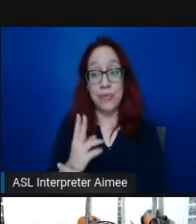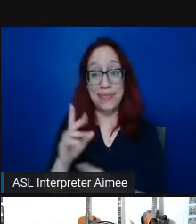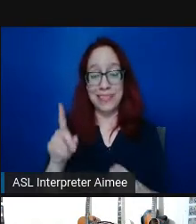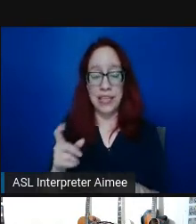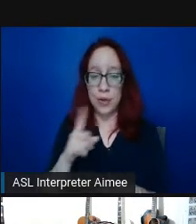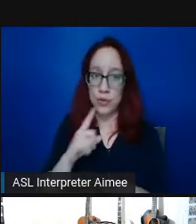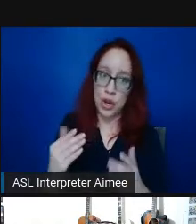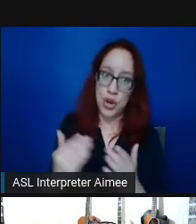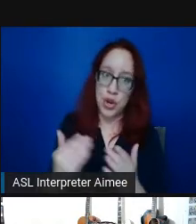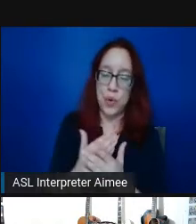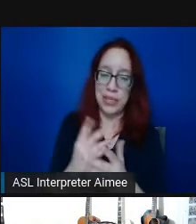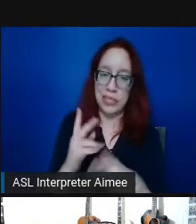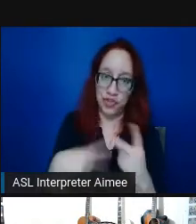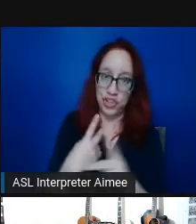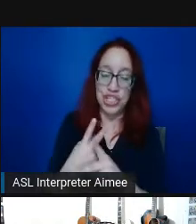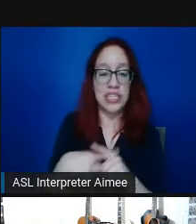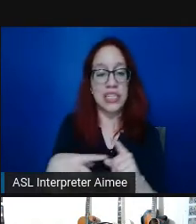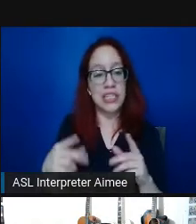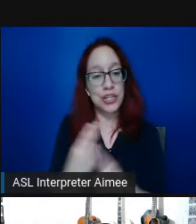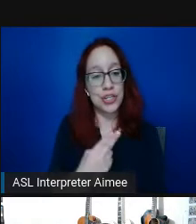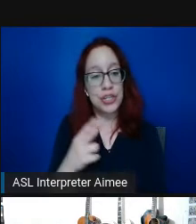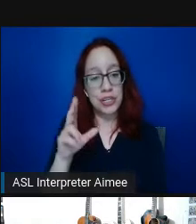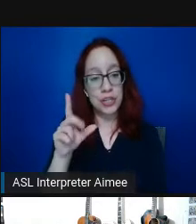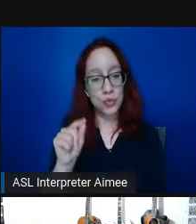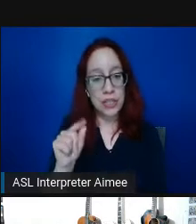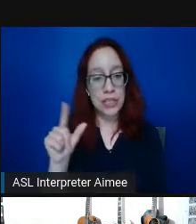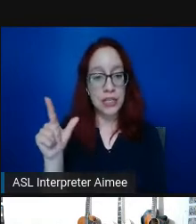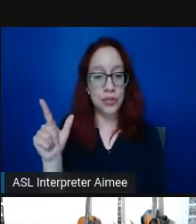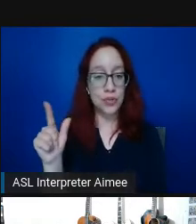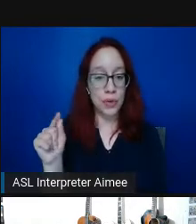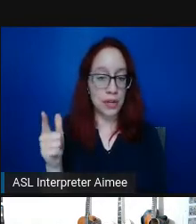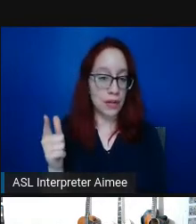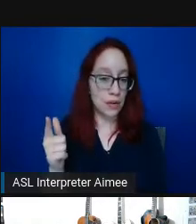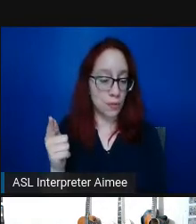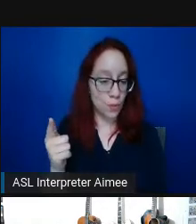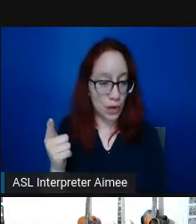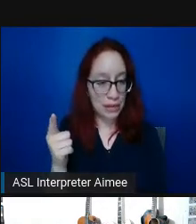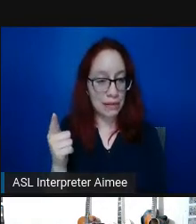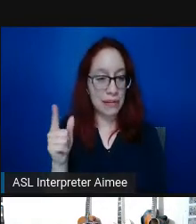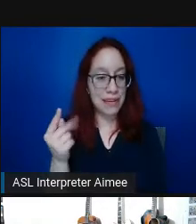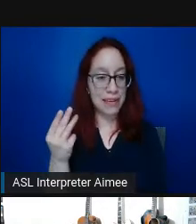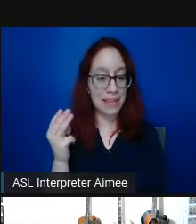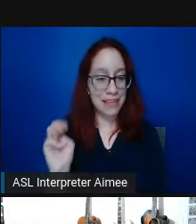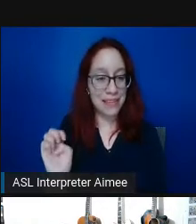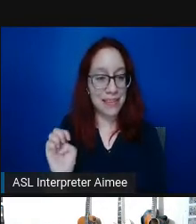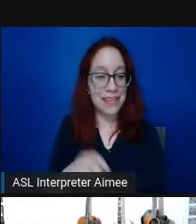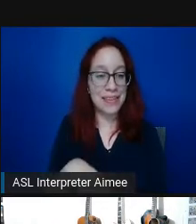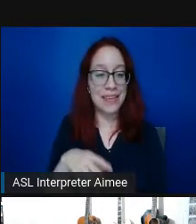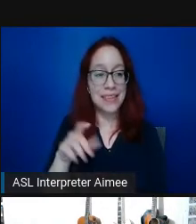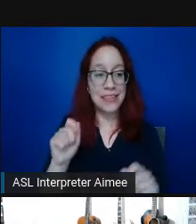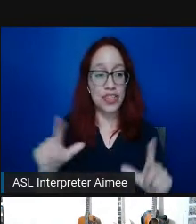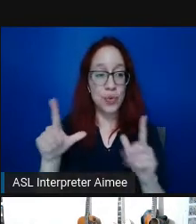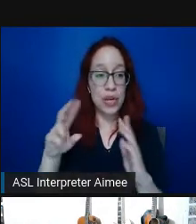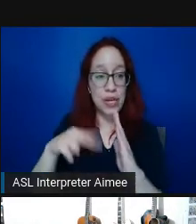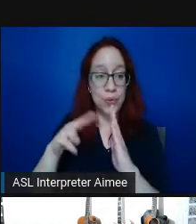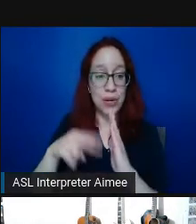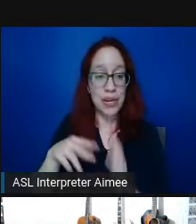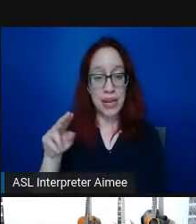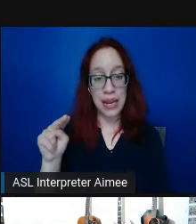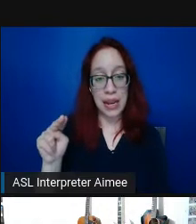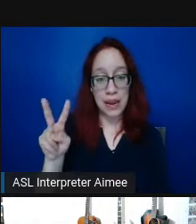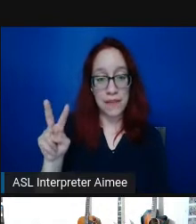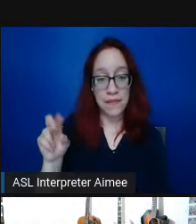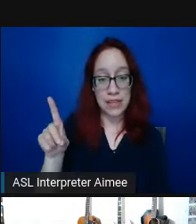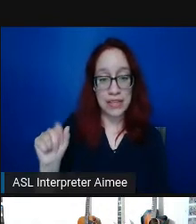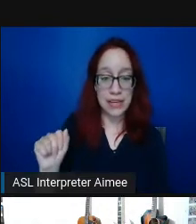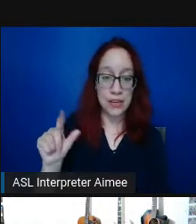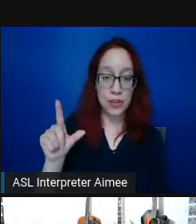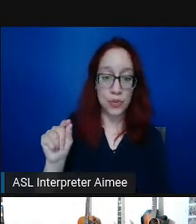I was using Twenty Twenty-One Theme and Screen Reader was NVDA 2022.2.3